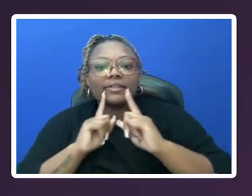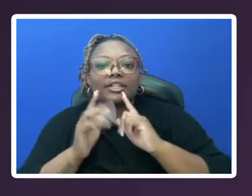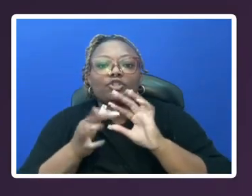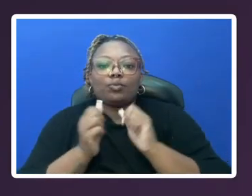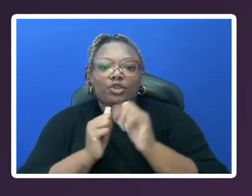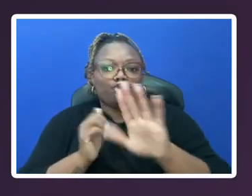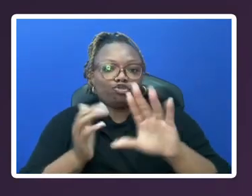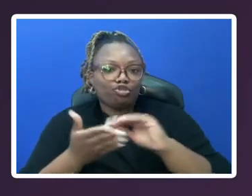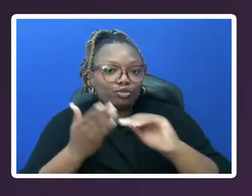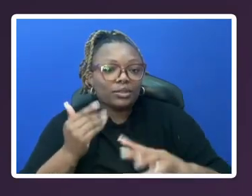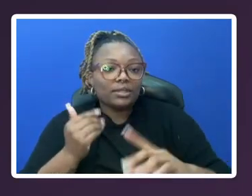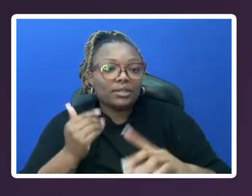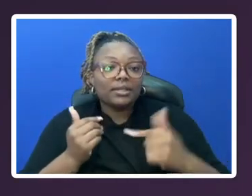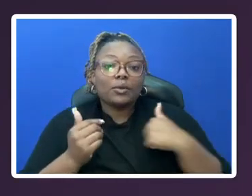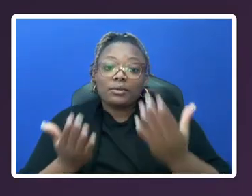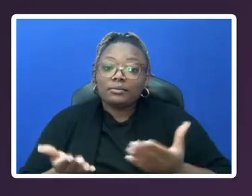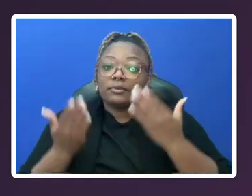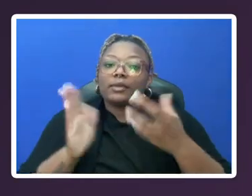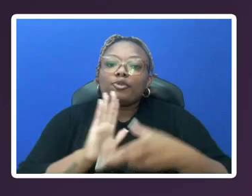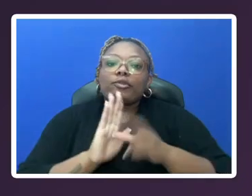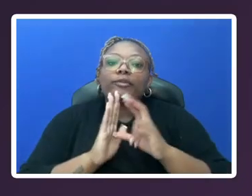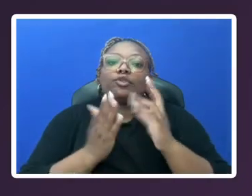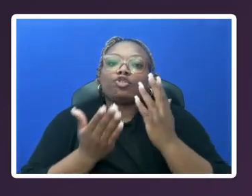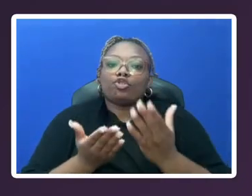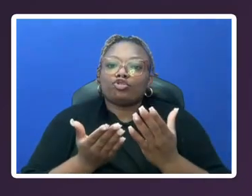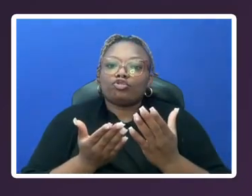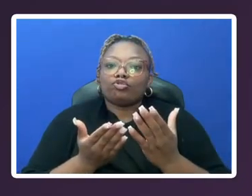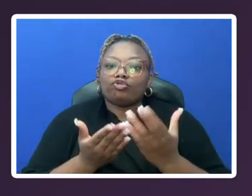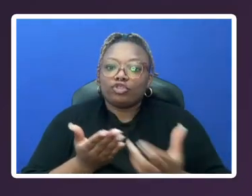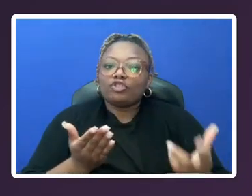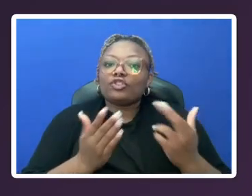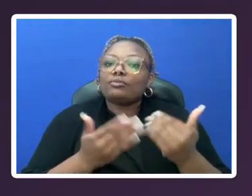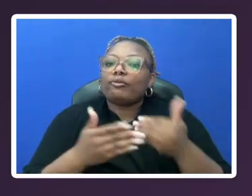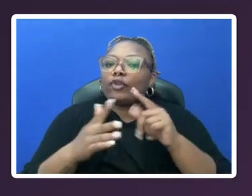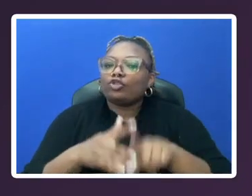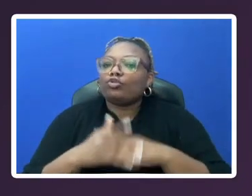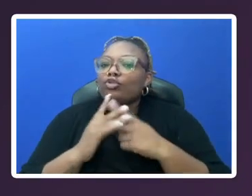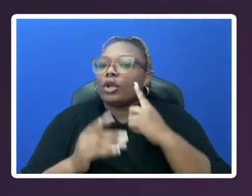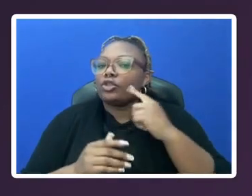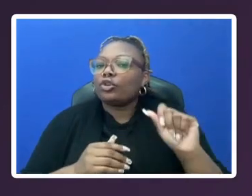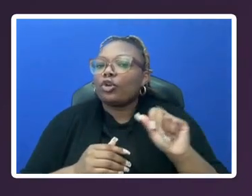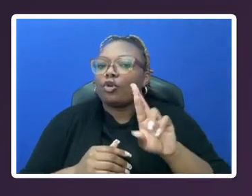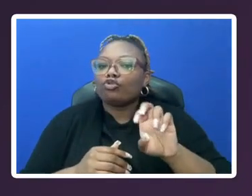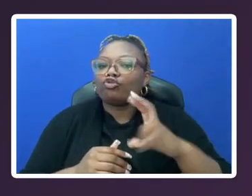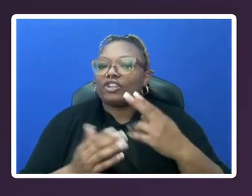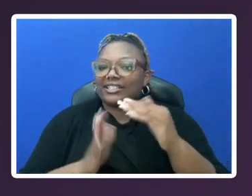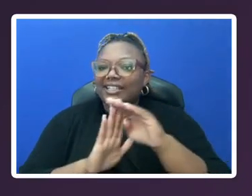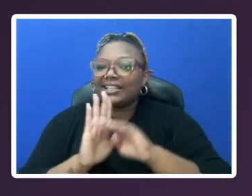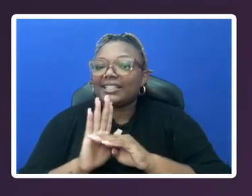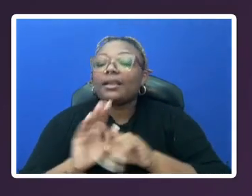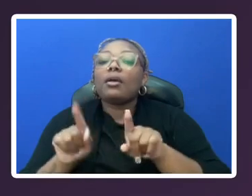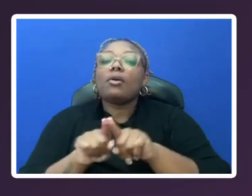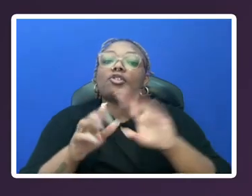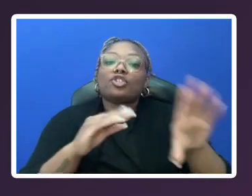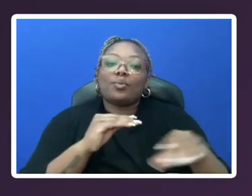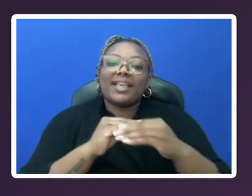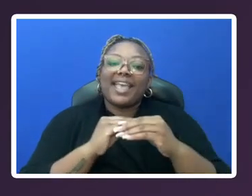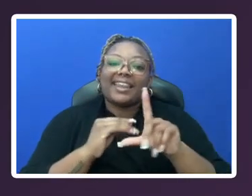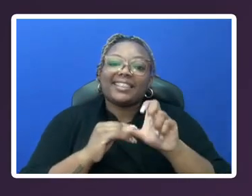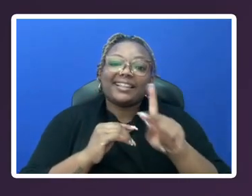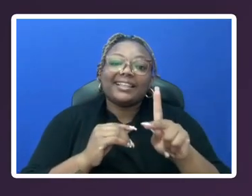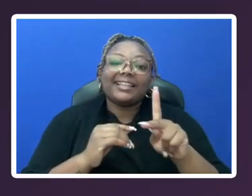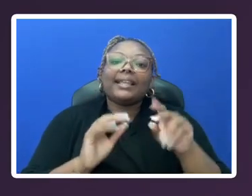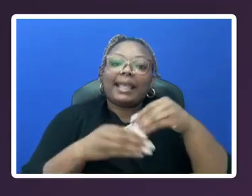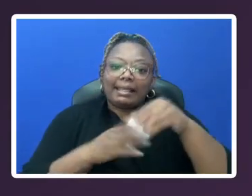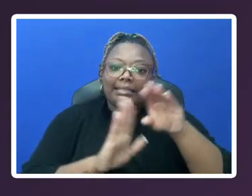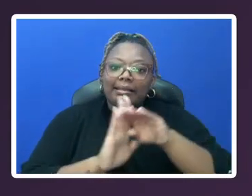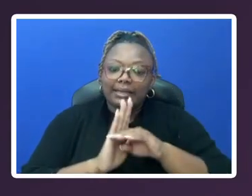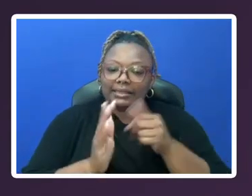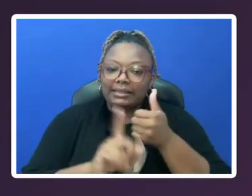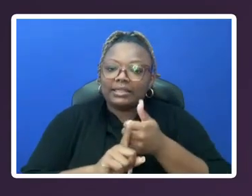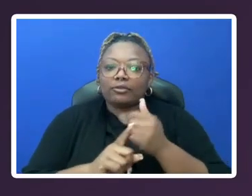reviewing those resources before you begin. And those are linked into the lesson itself.